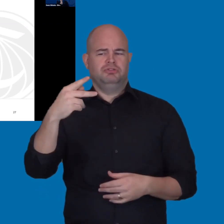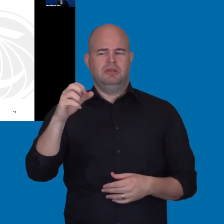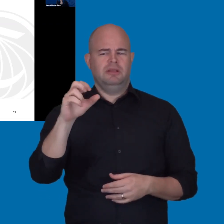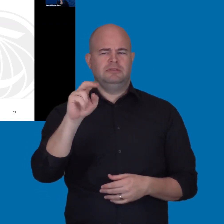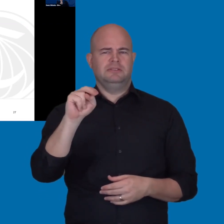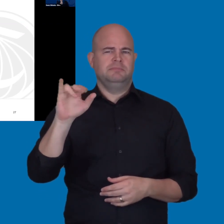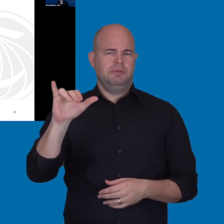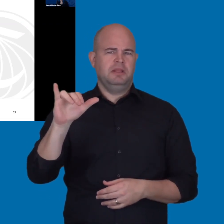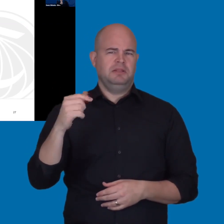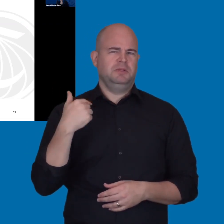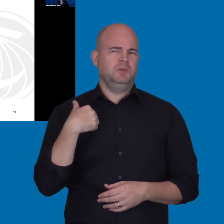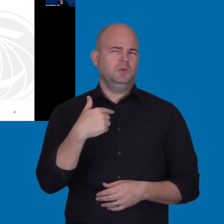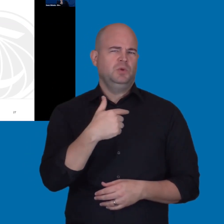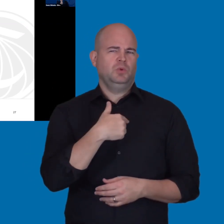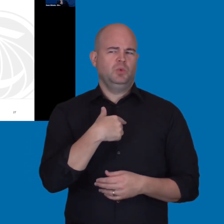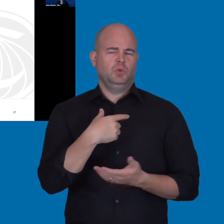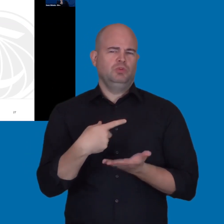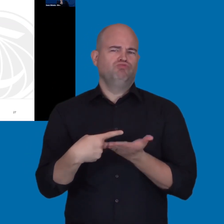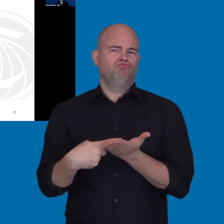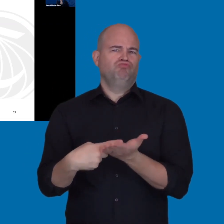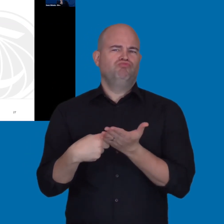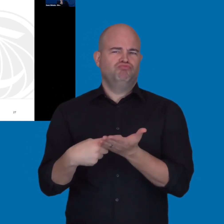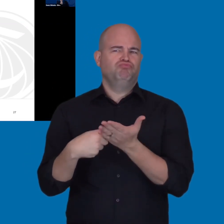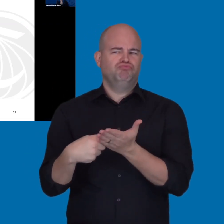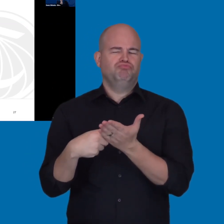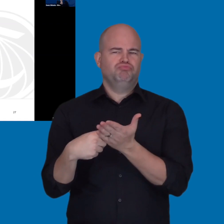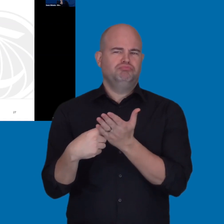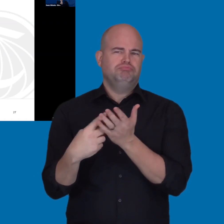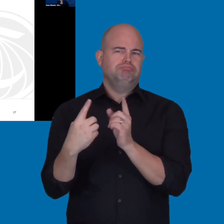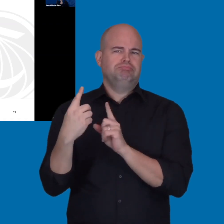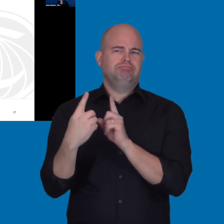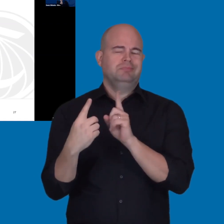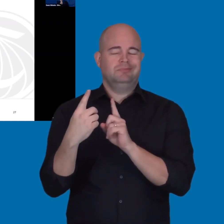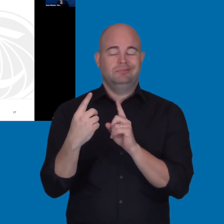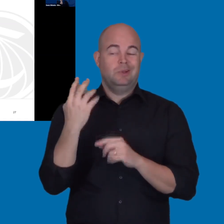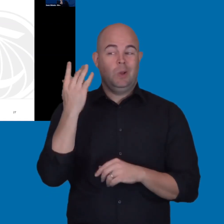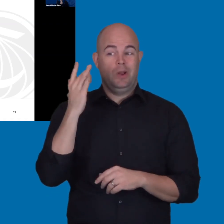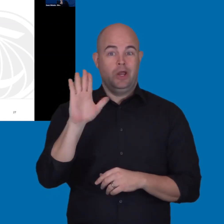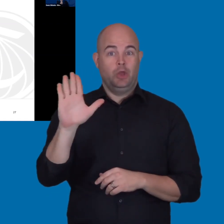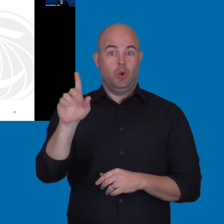And I am going to suggest, Penny, that we talk offline.